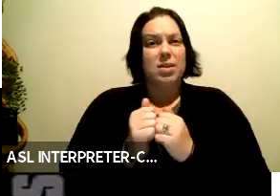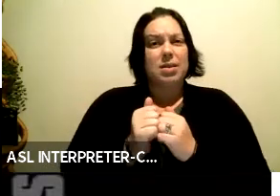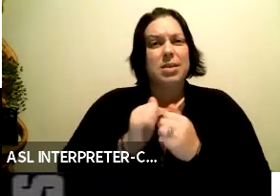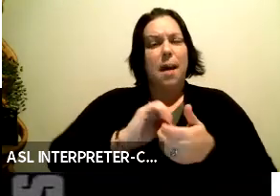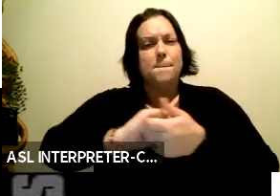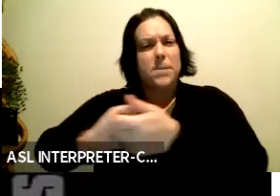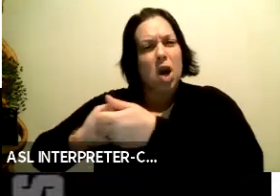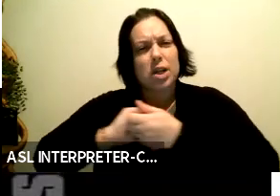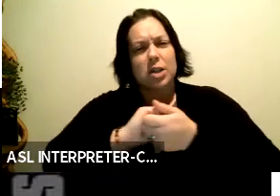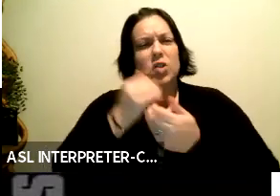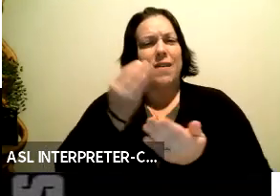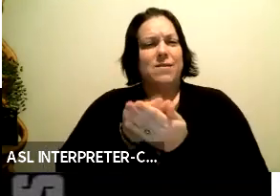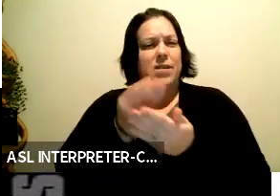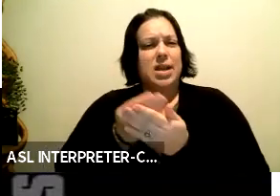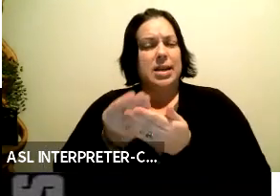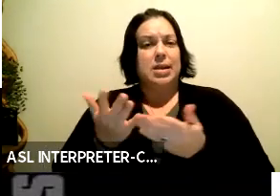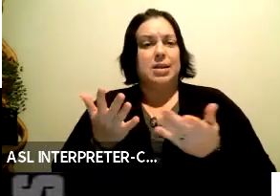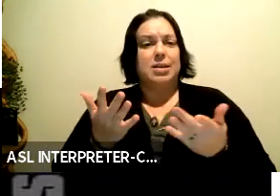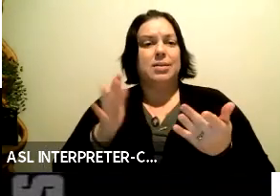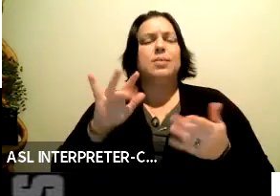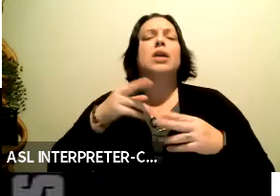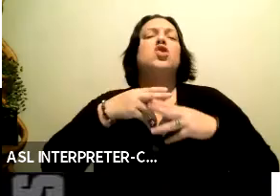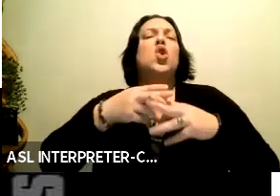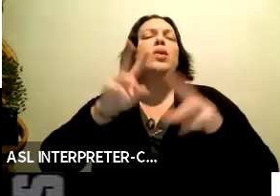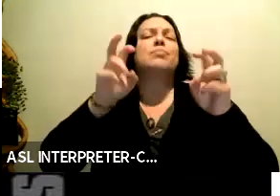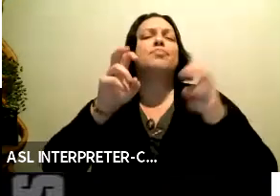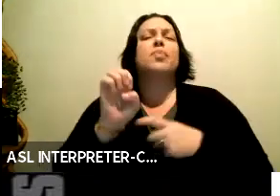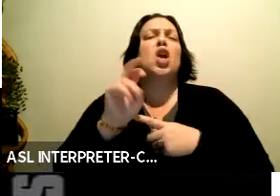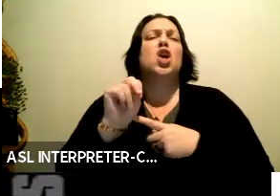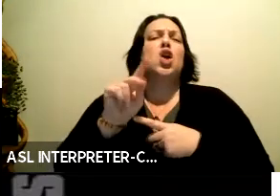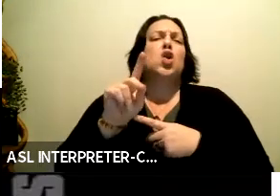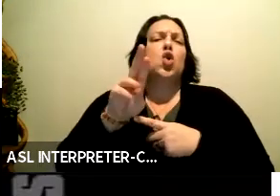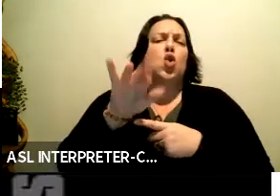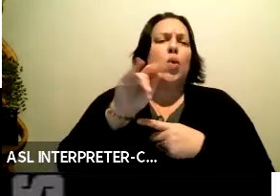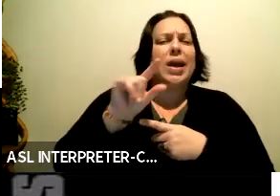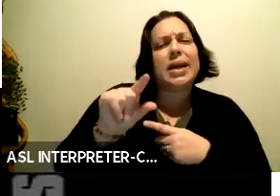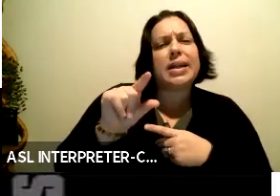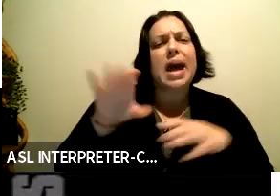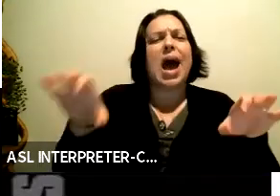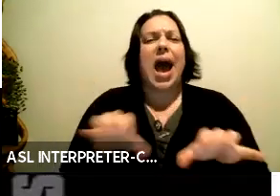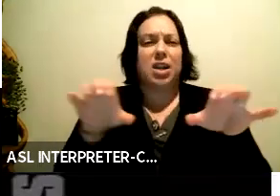what we call a During Action Survey that we kind of share I would estimate on an every four month